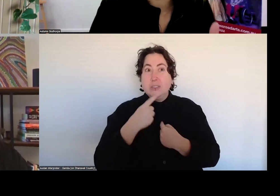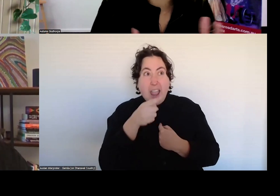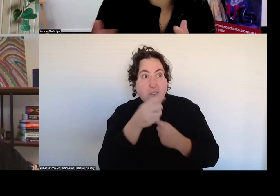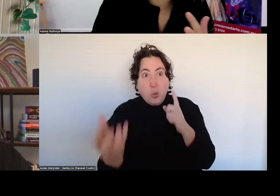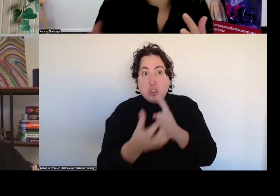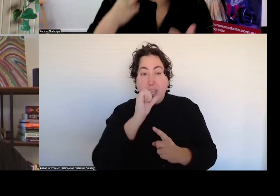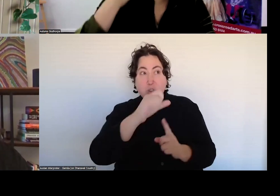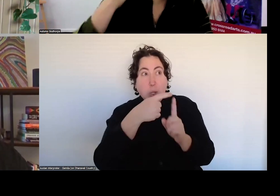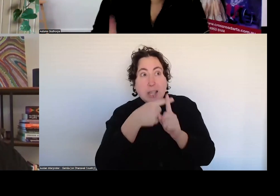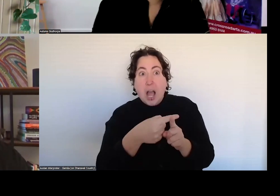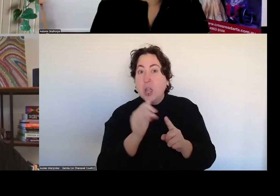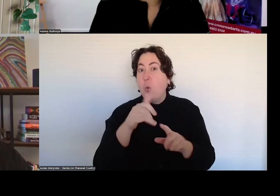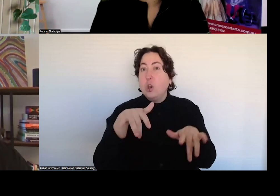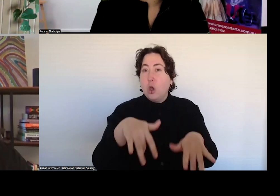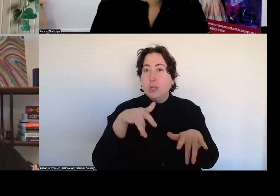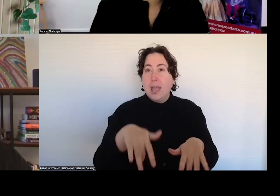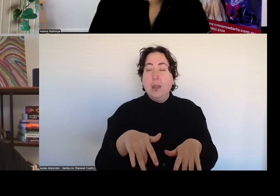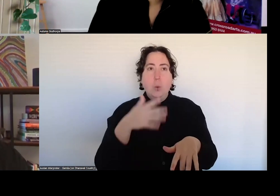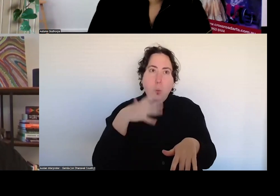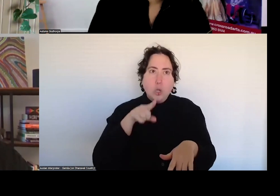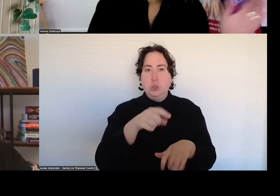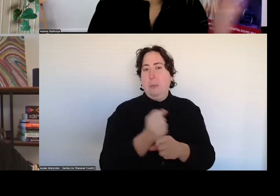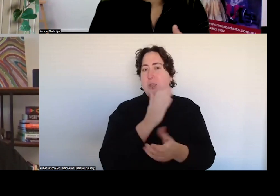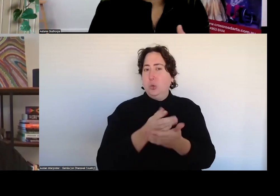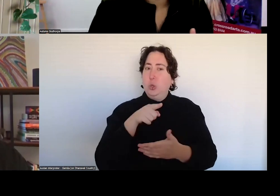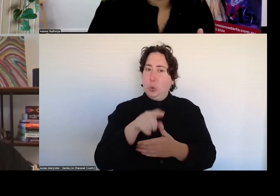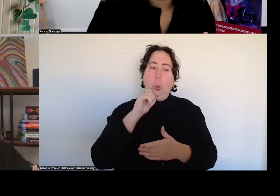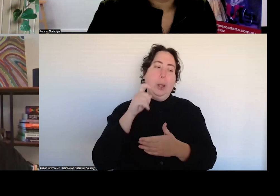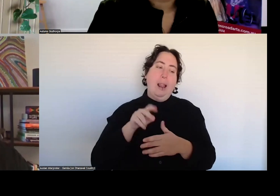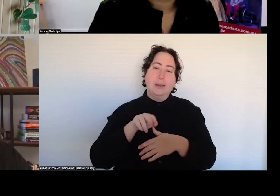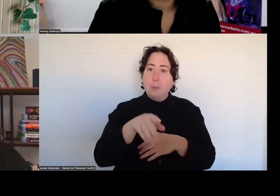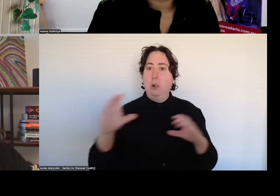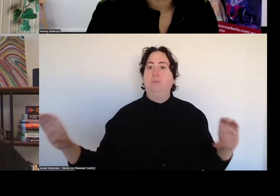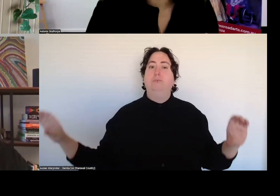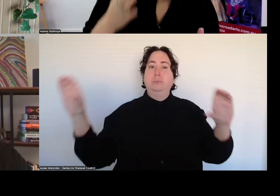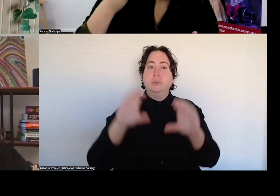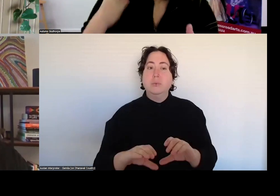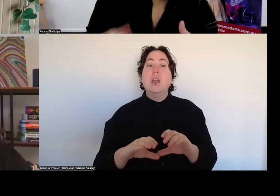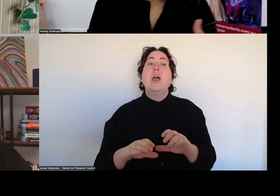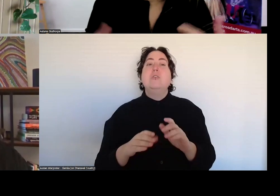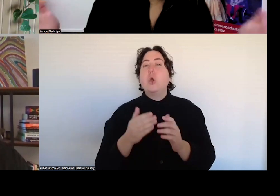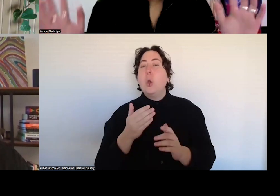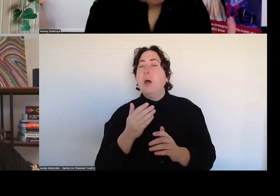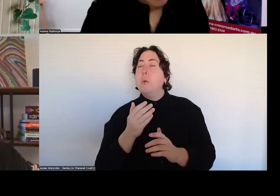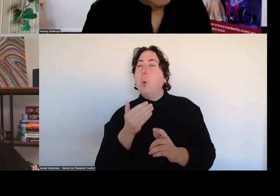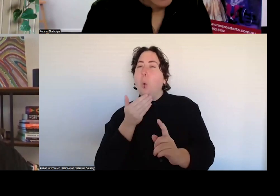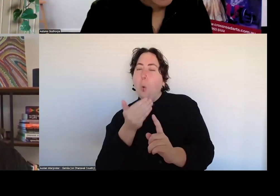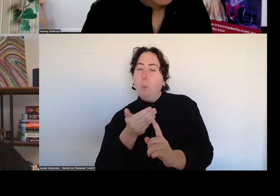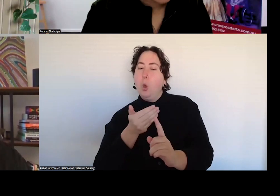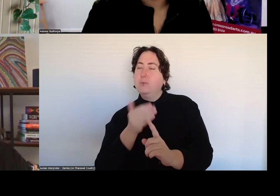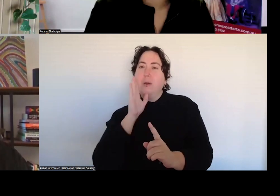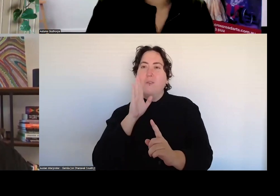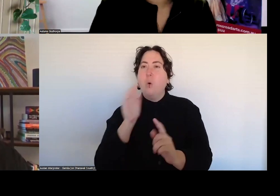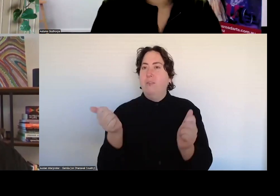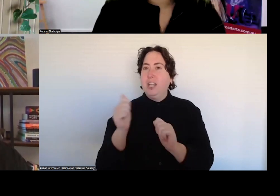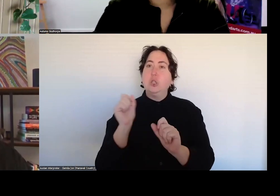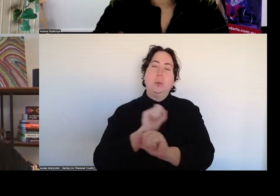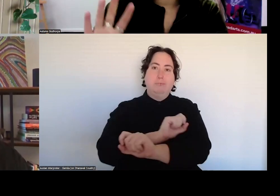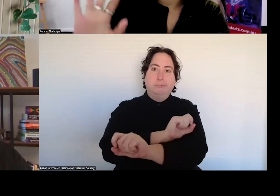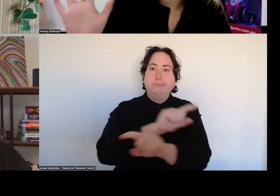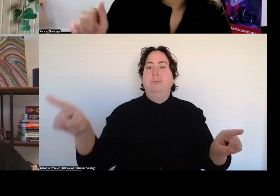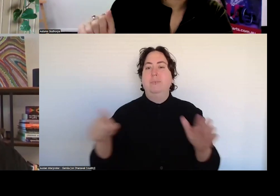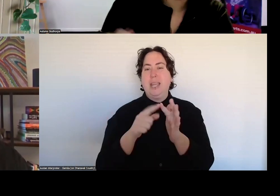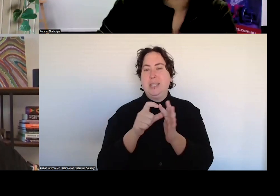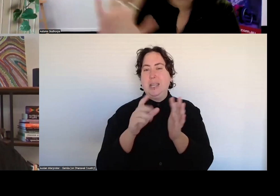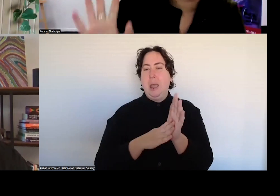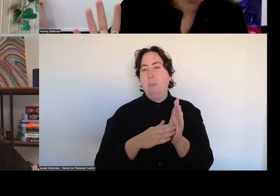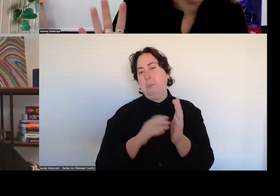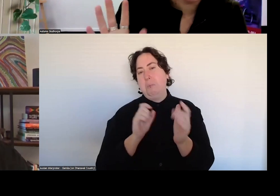And towards the end of the campaign, we sent out an EDM saying here is an update, we have